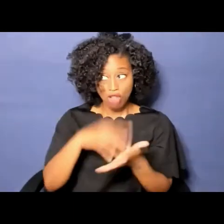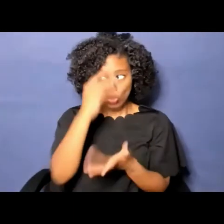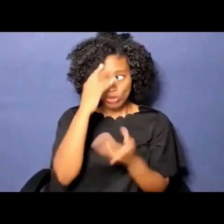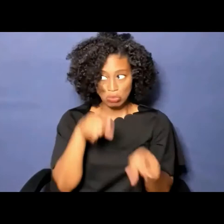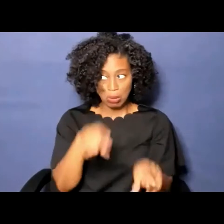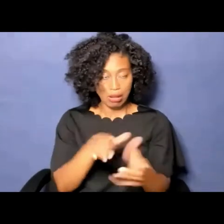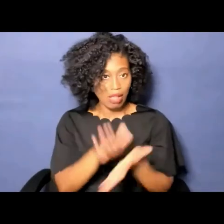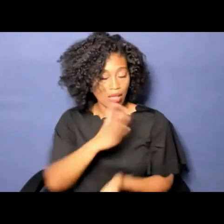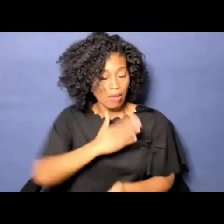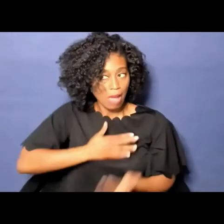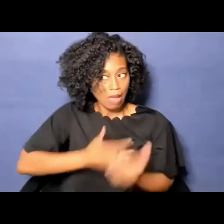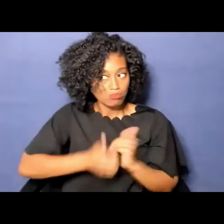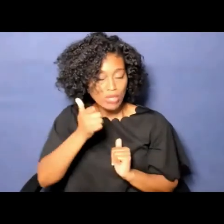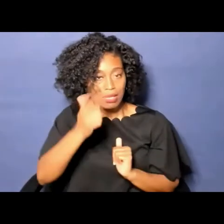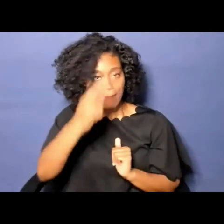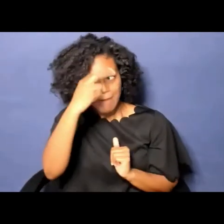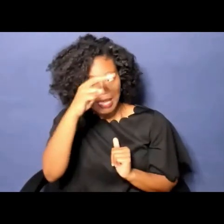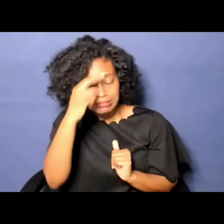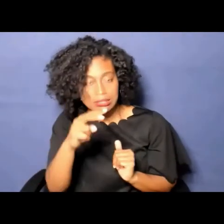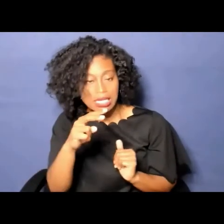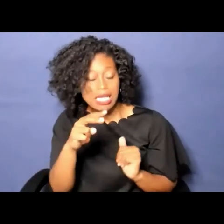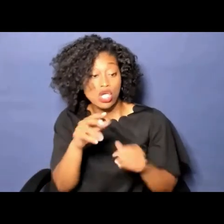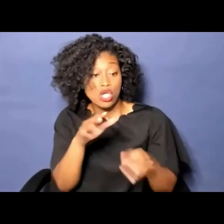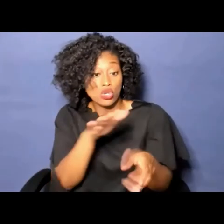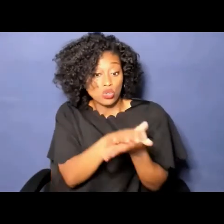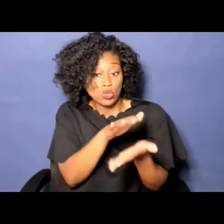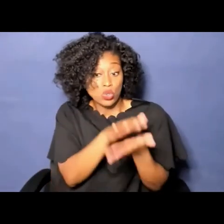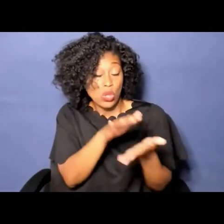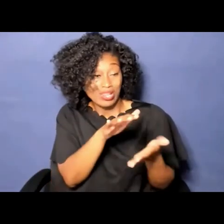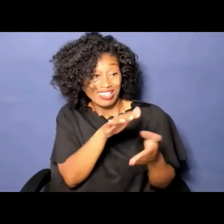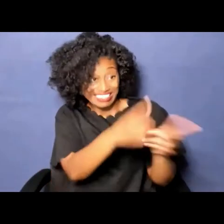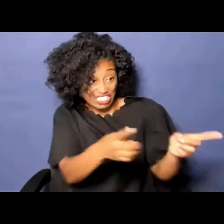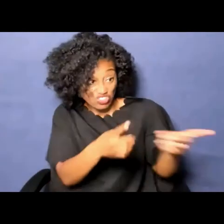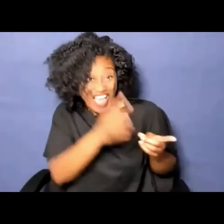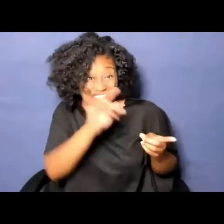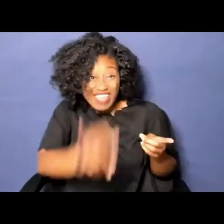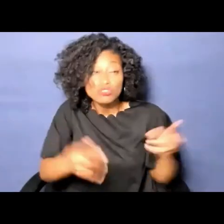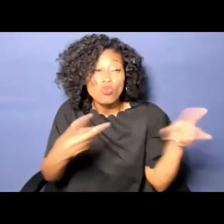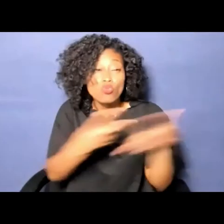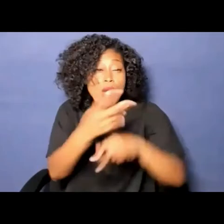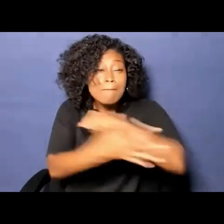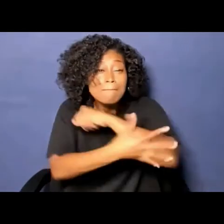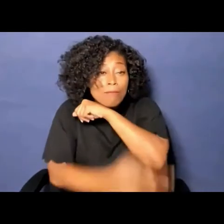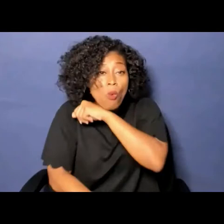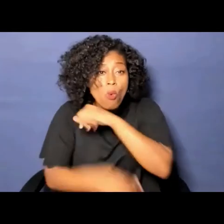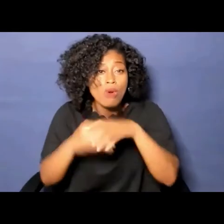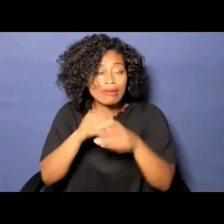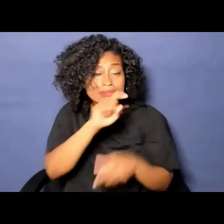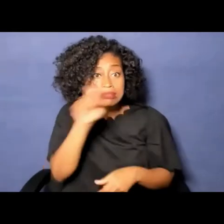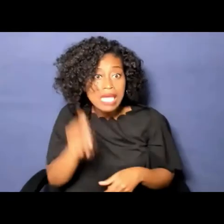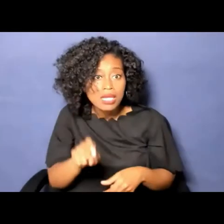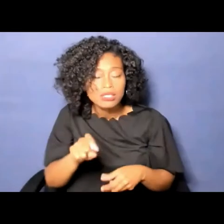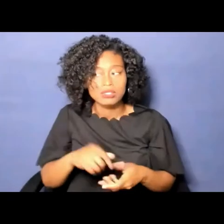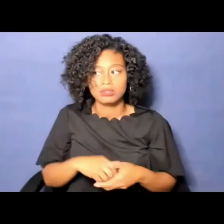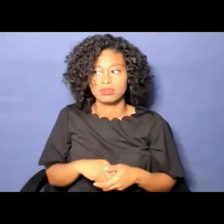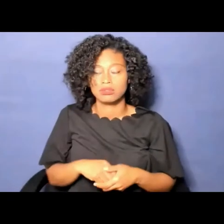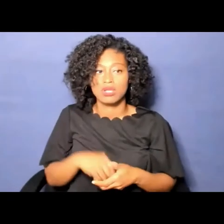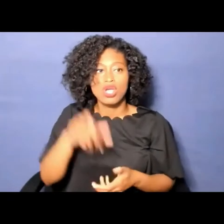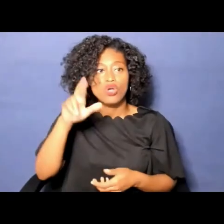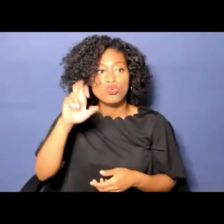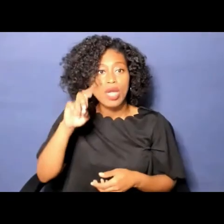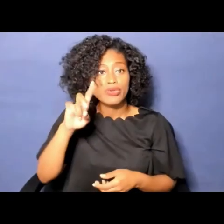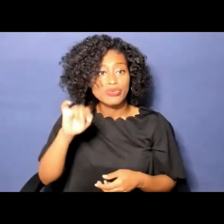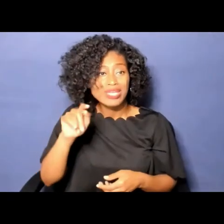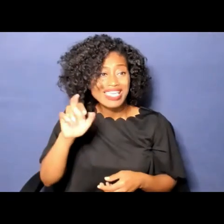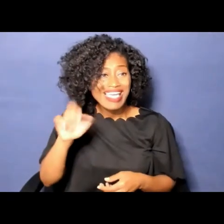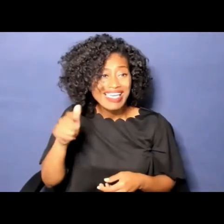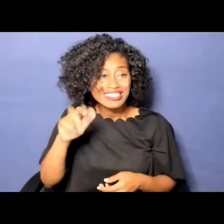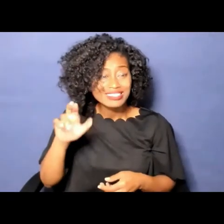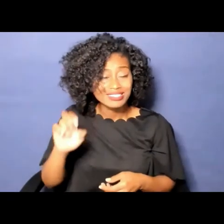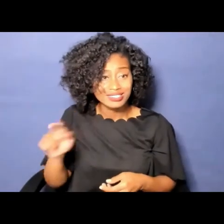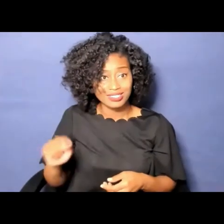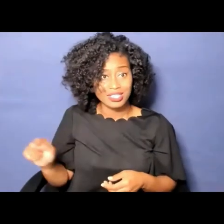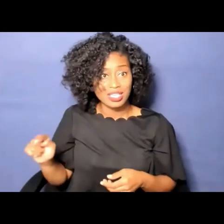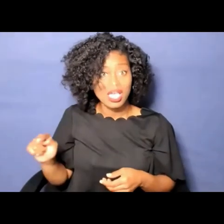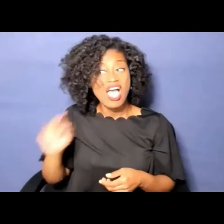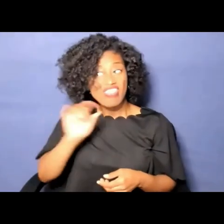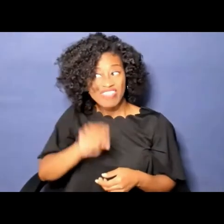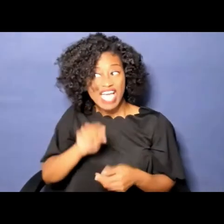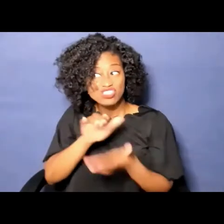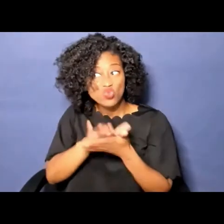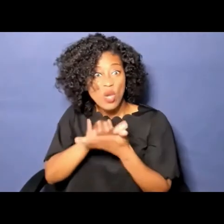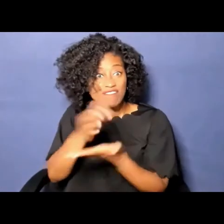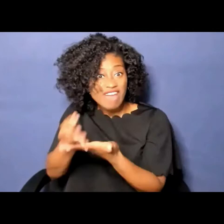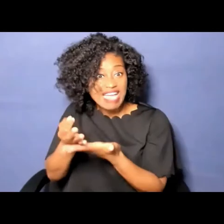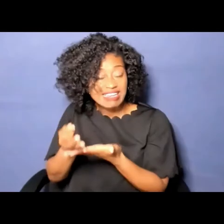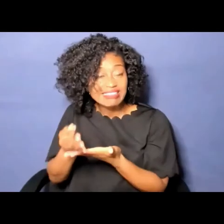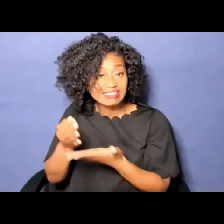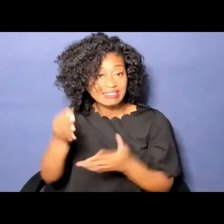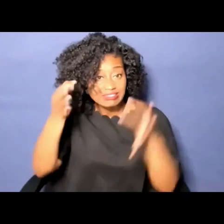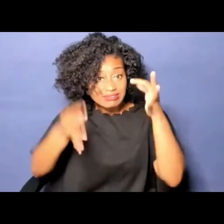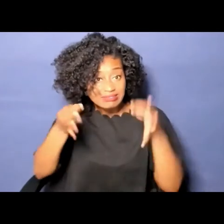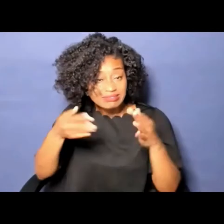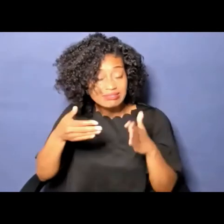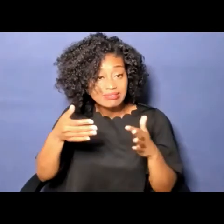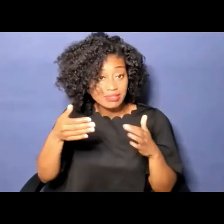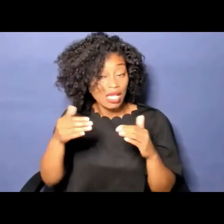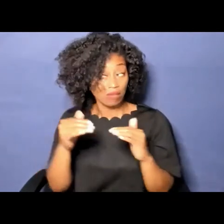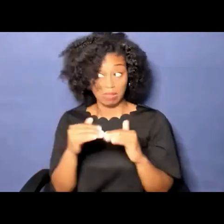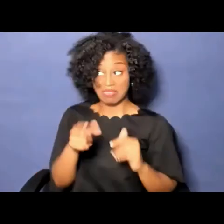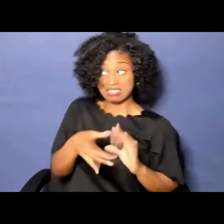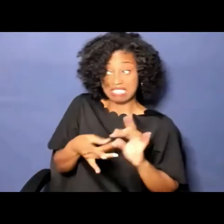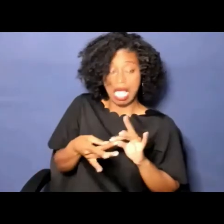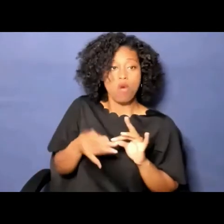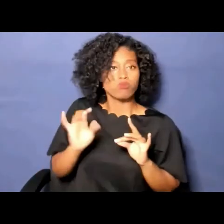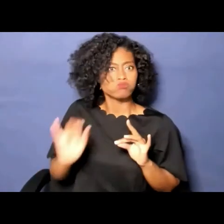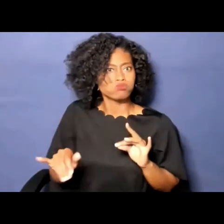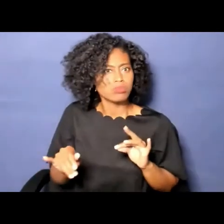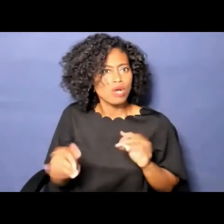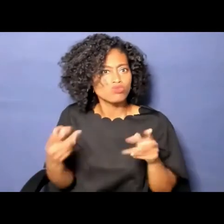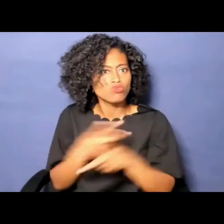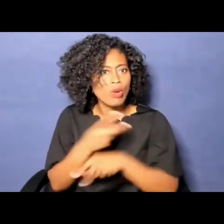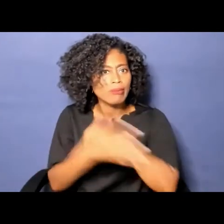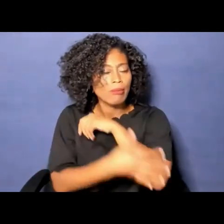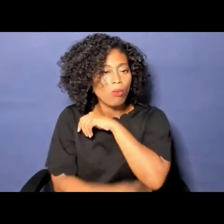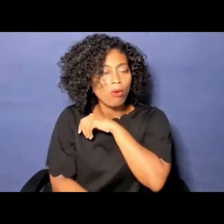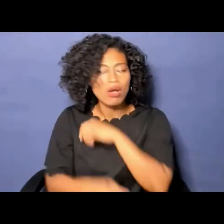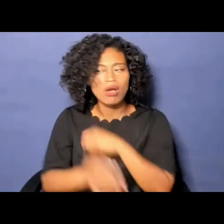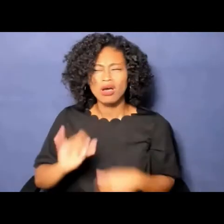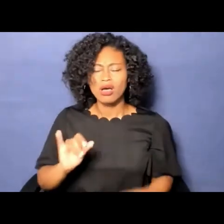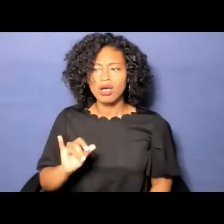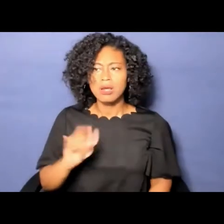Mexican school district was identified as the poorest in the state of Texas. Of schooling,